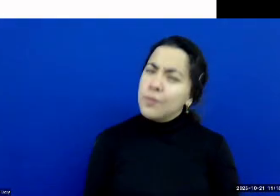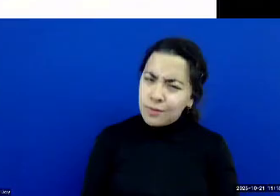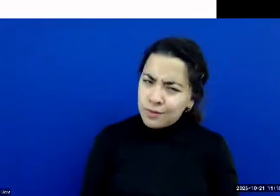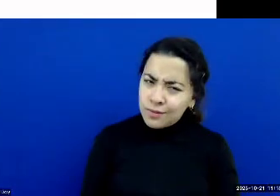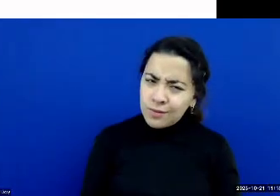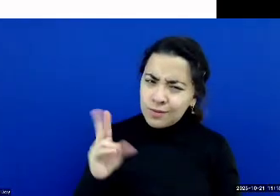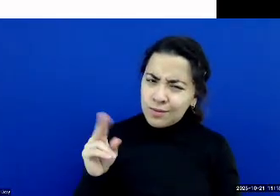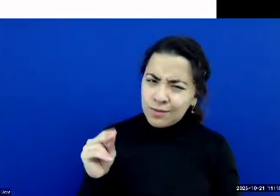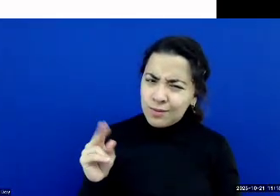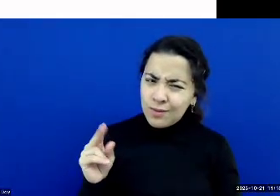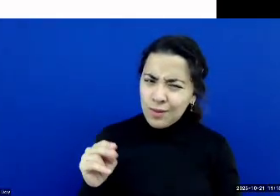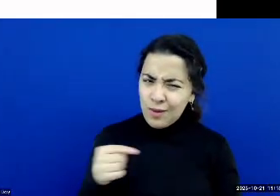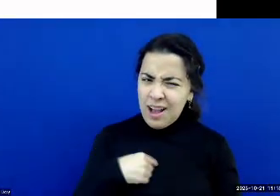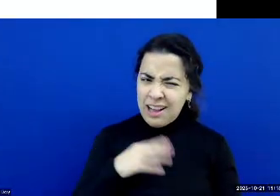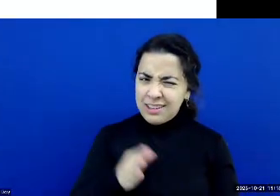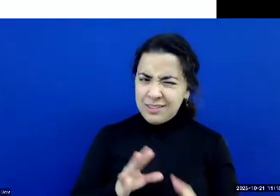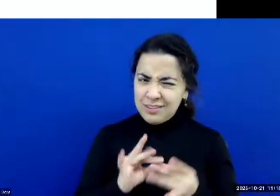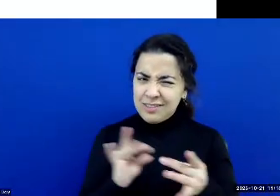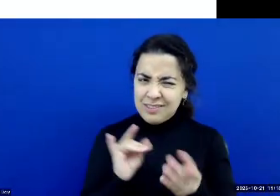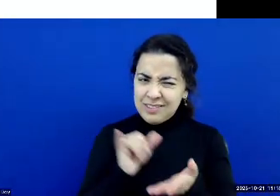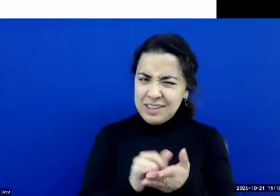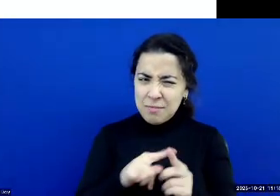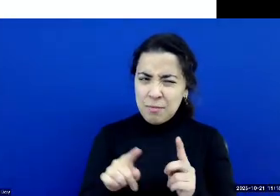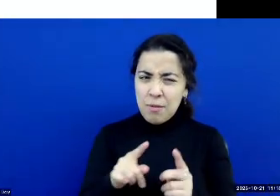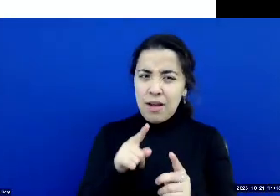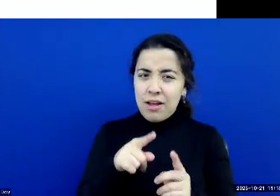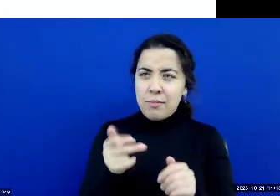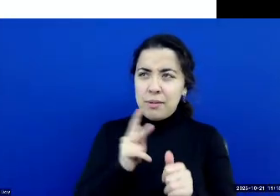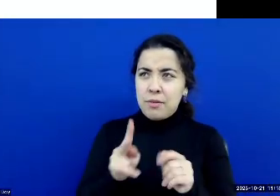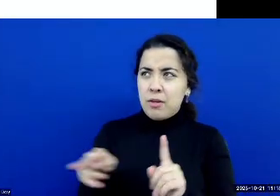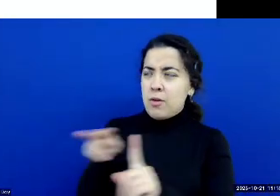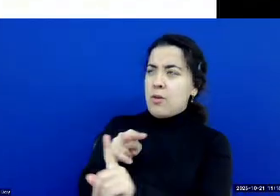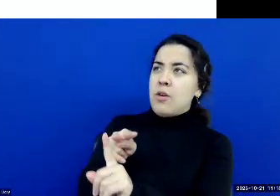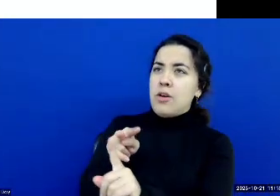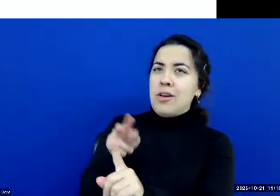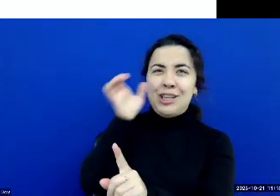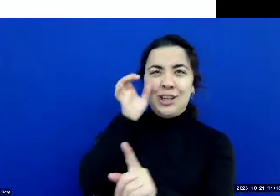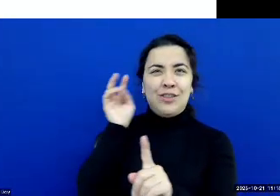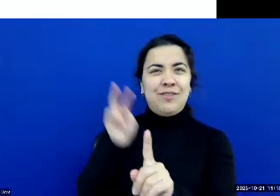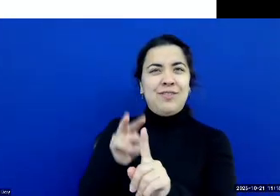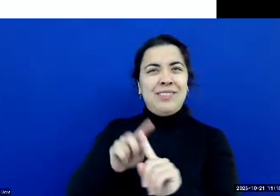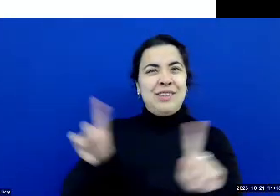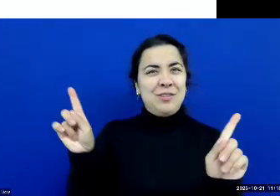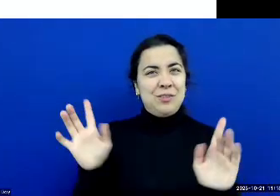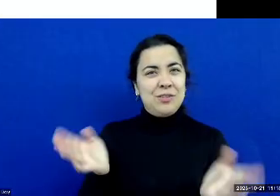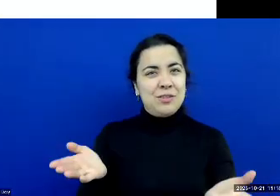Kathleen DeForest: Like, no, those words never came out of my mouth, but somehow that's what people tend to hear.